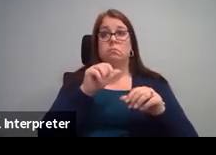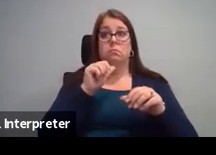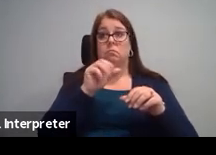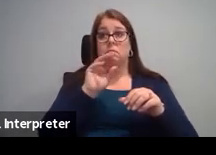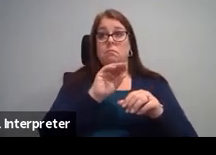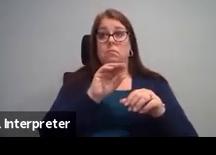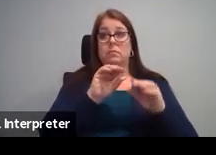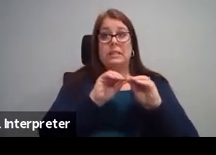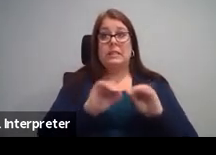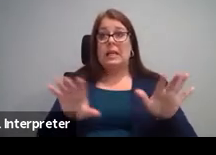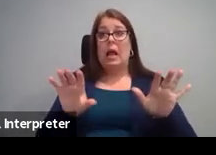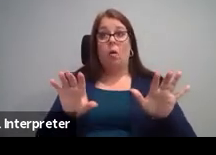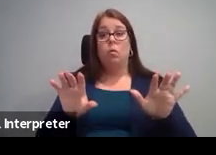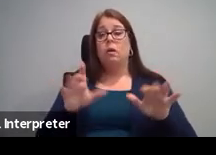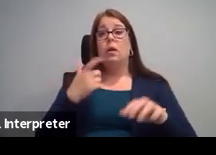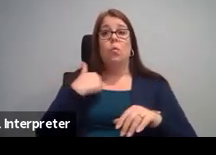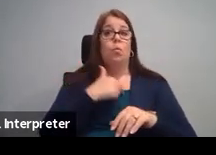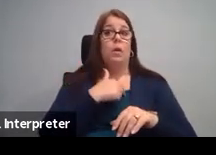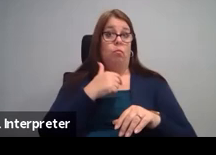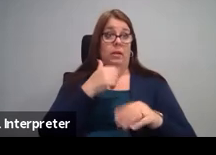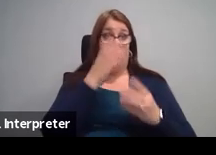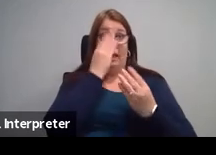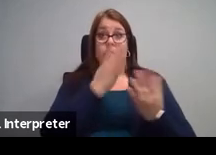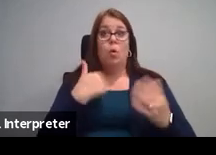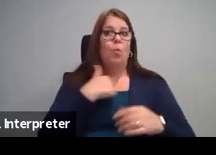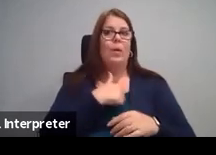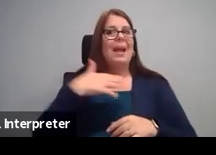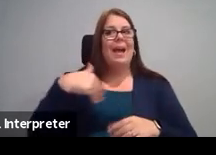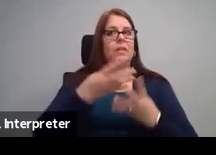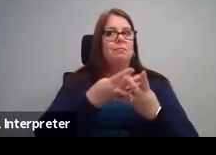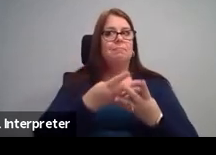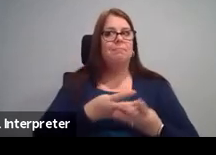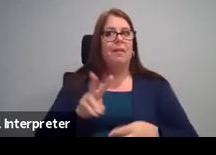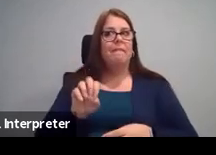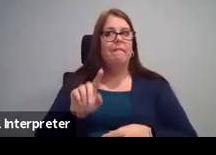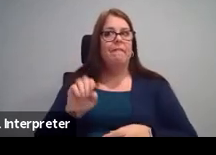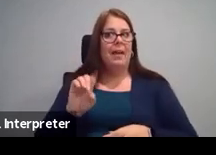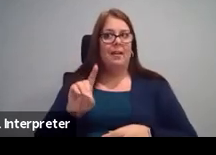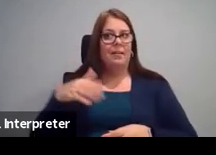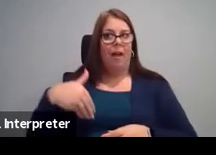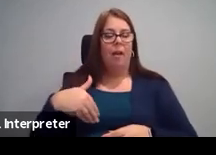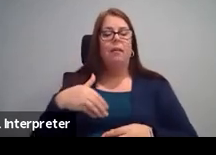Laurie Arnold: We are going to lead these two districts event. So what lives in our district in our county is has some like